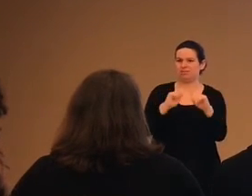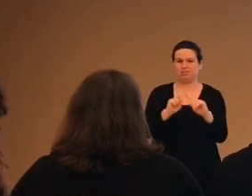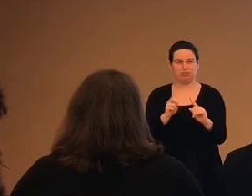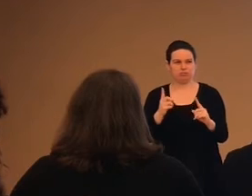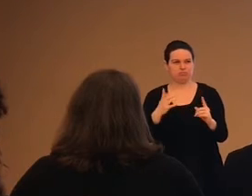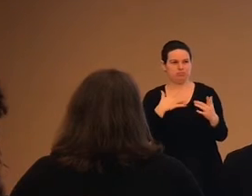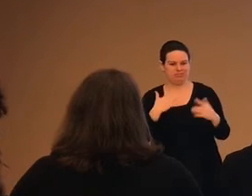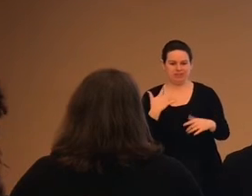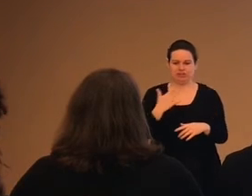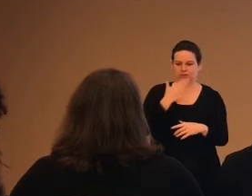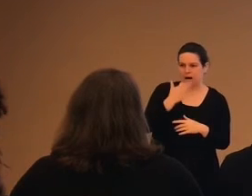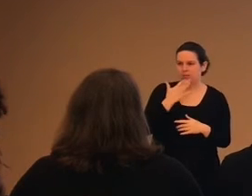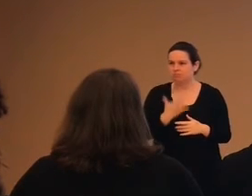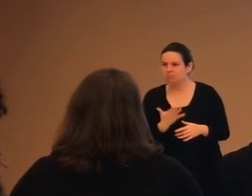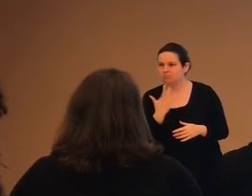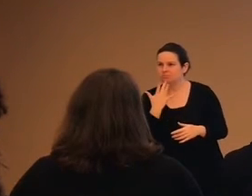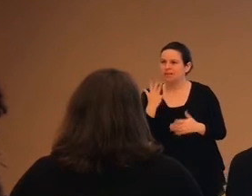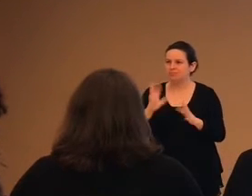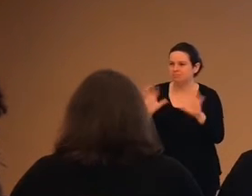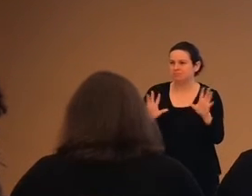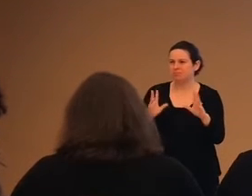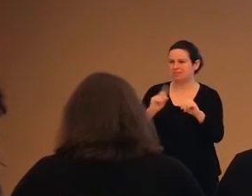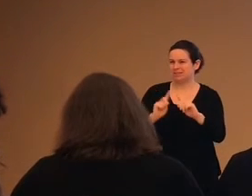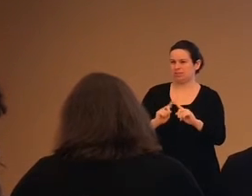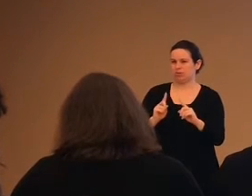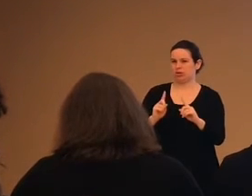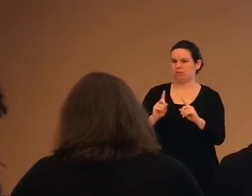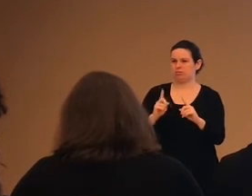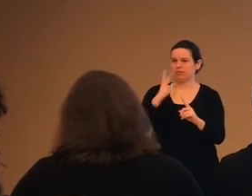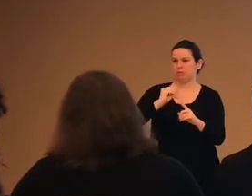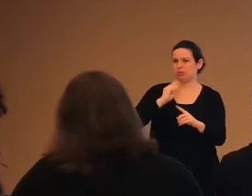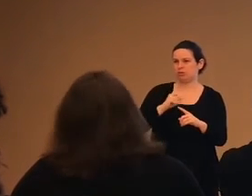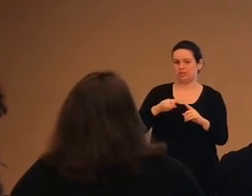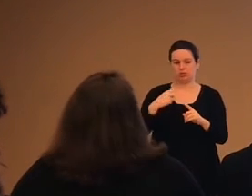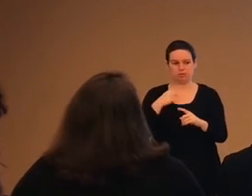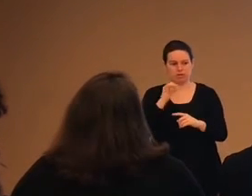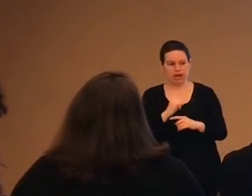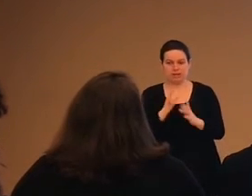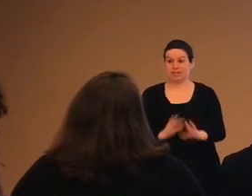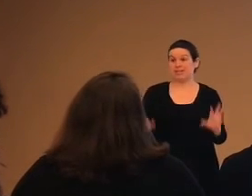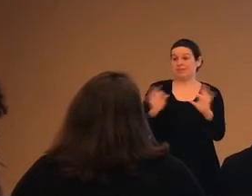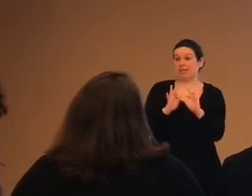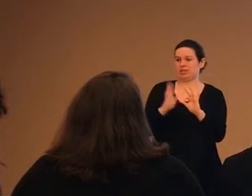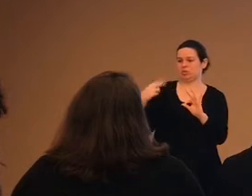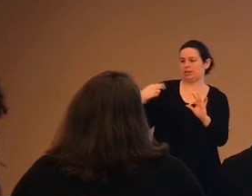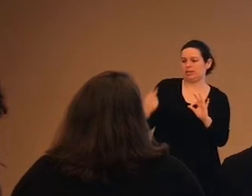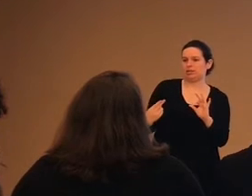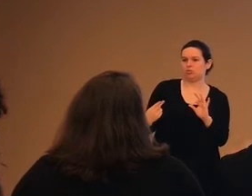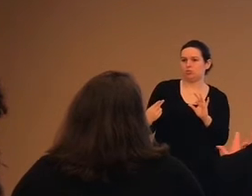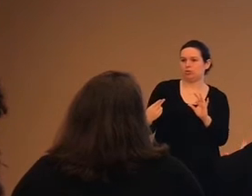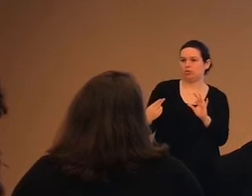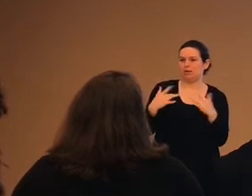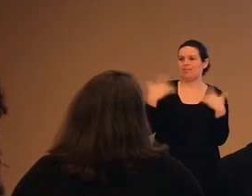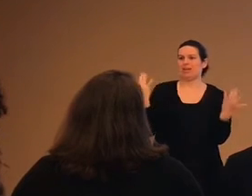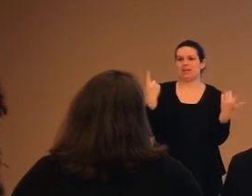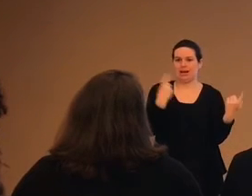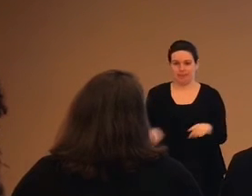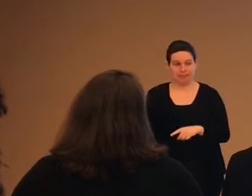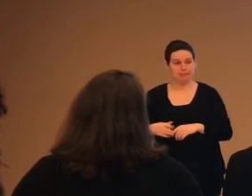What the connection is to the phenomenon or the significance or the historical? event if sometimes the